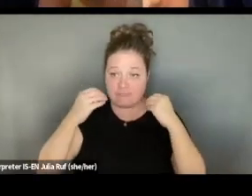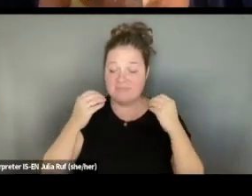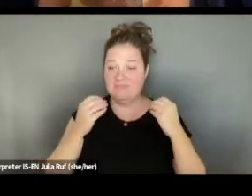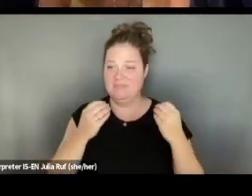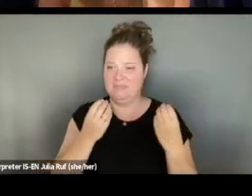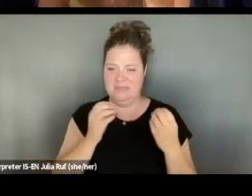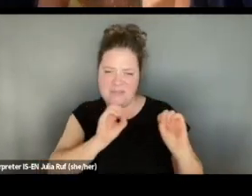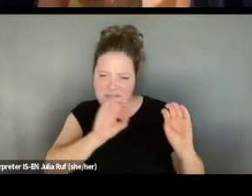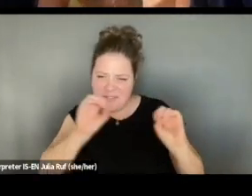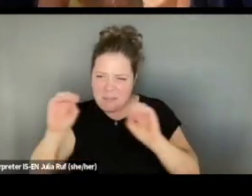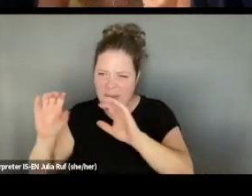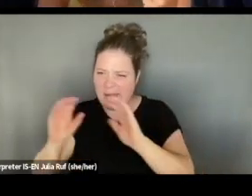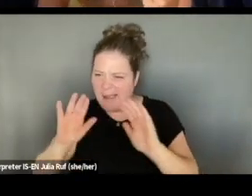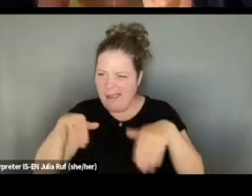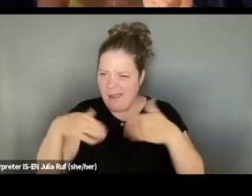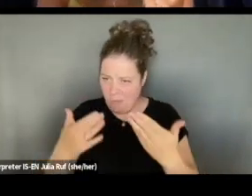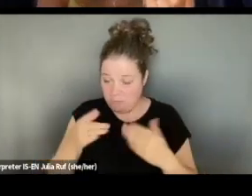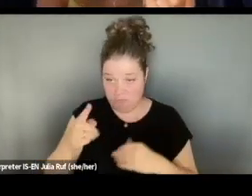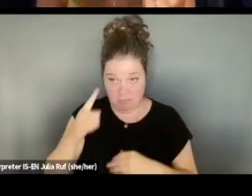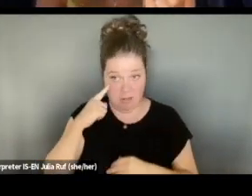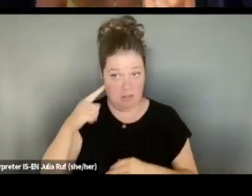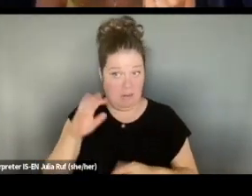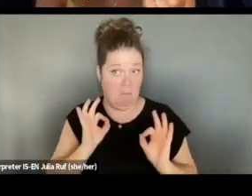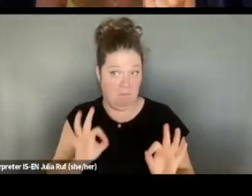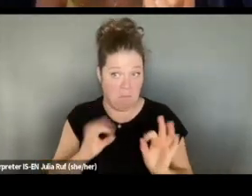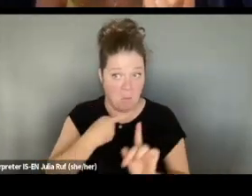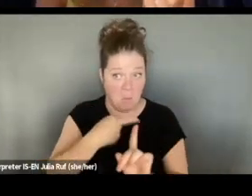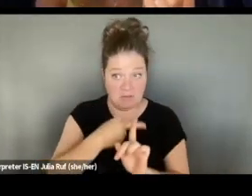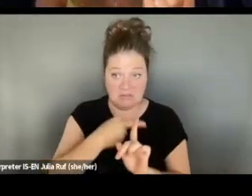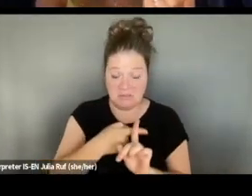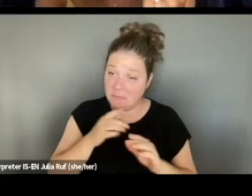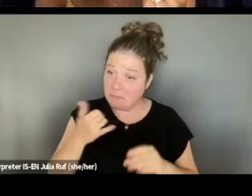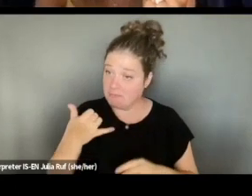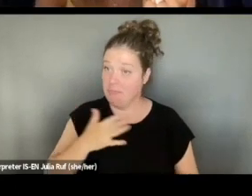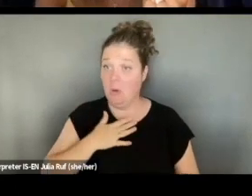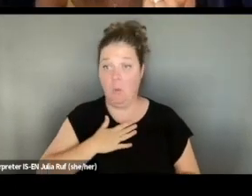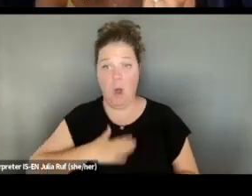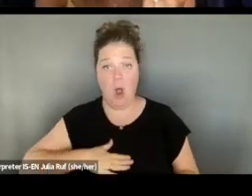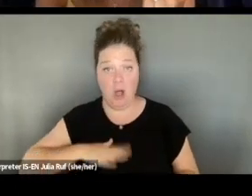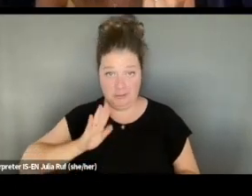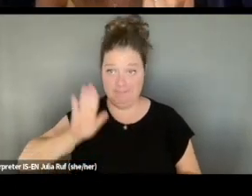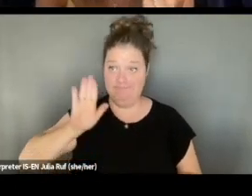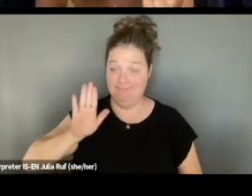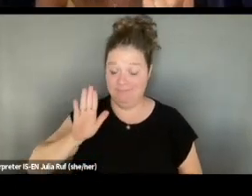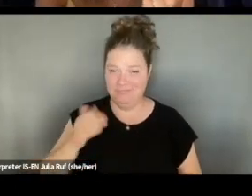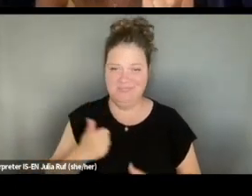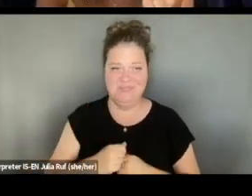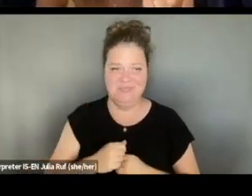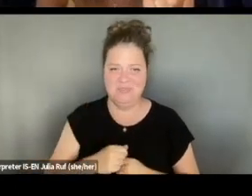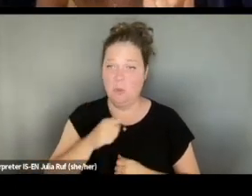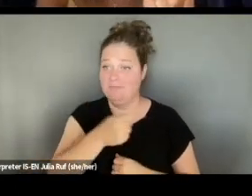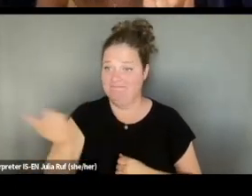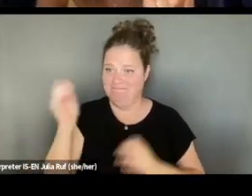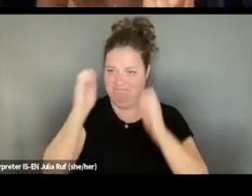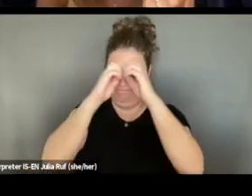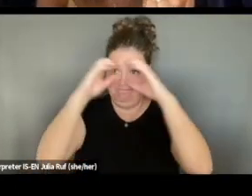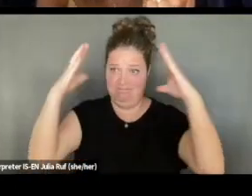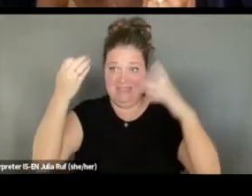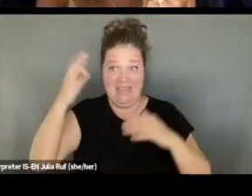feedback? Is this something you could imagine being useful for you? So, we have the fifth question here. Would you like to participate in